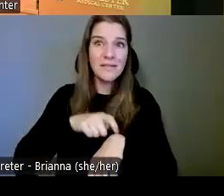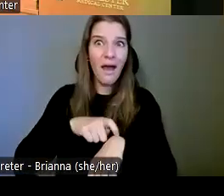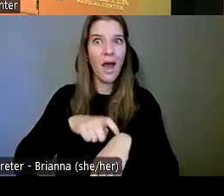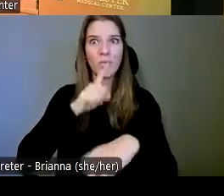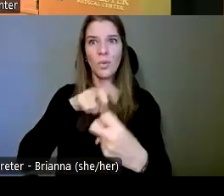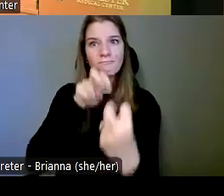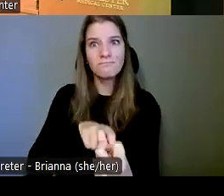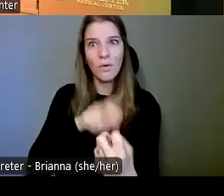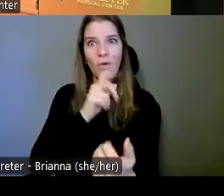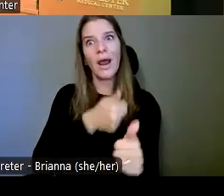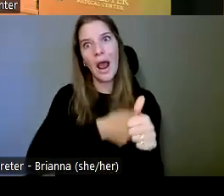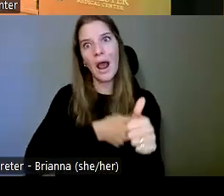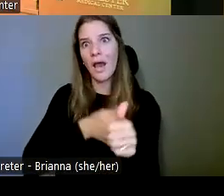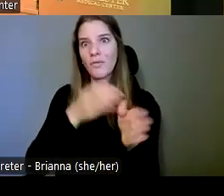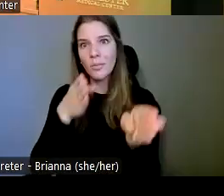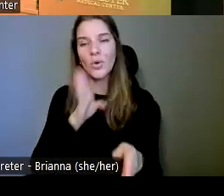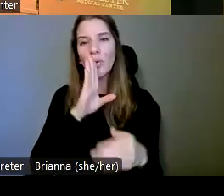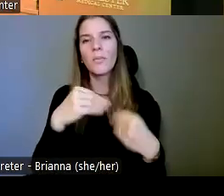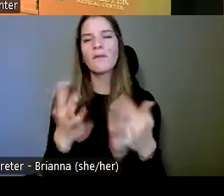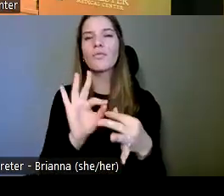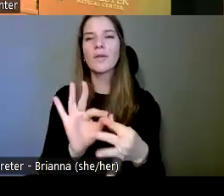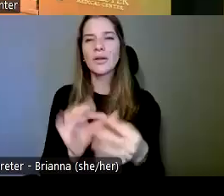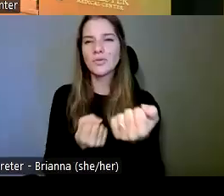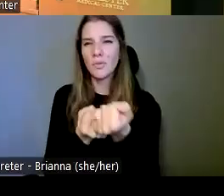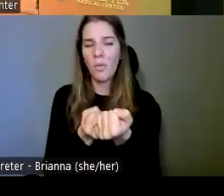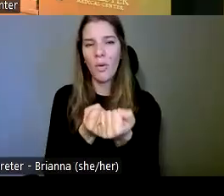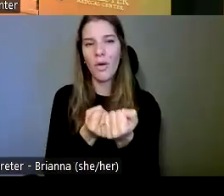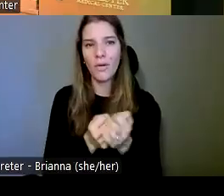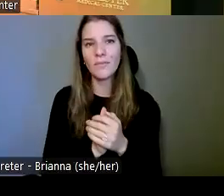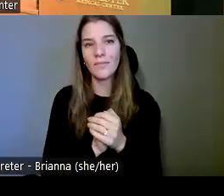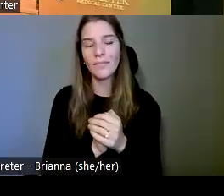is not enough time to give each person the relational support. And I think of this as kind